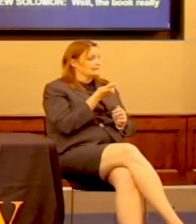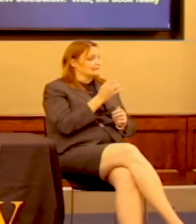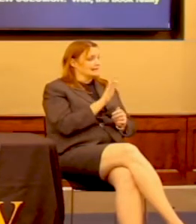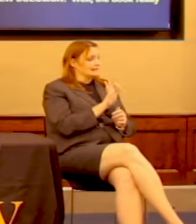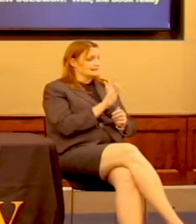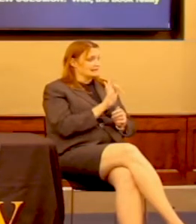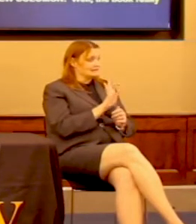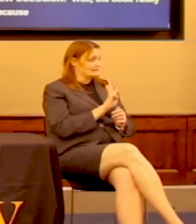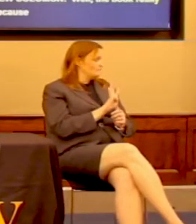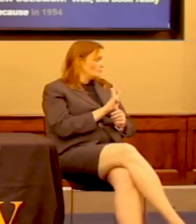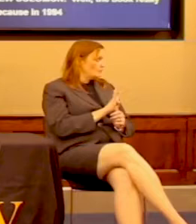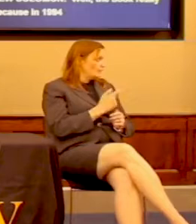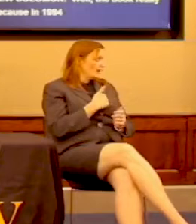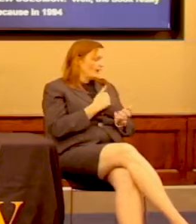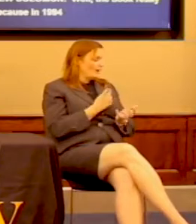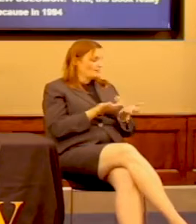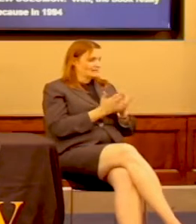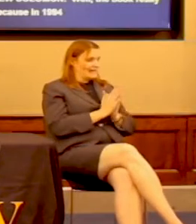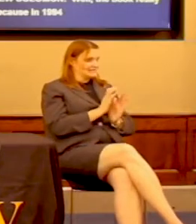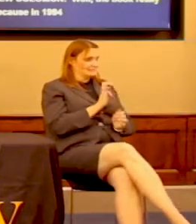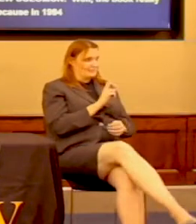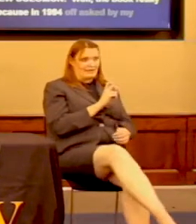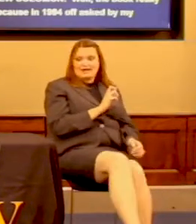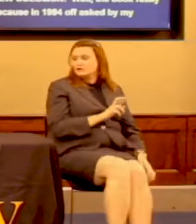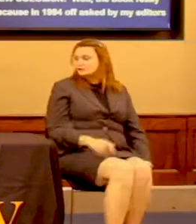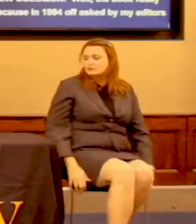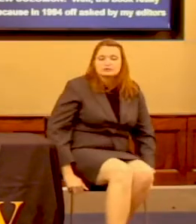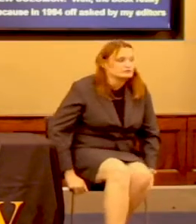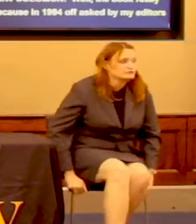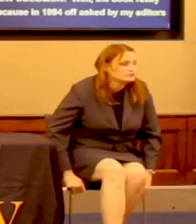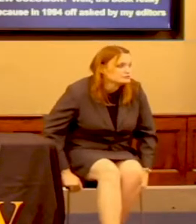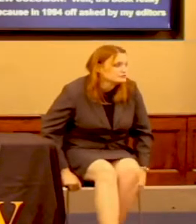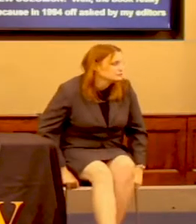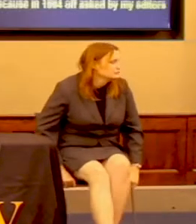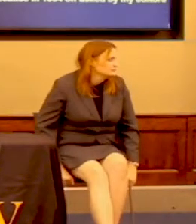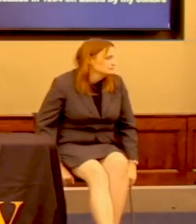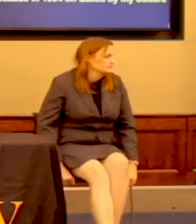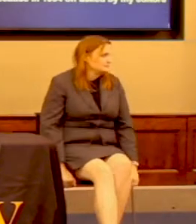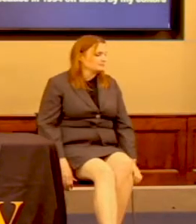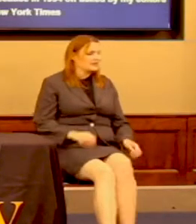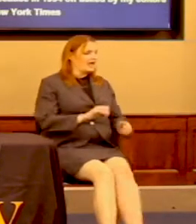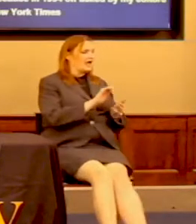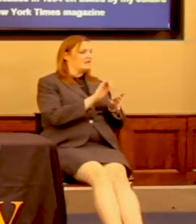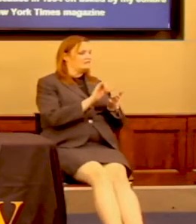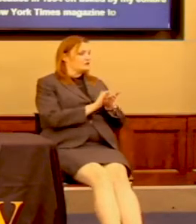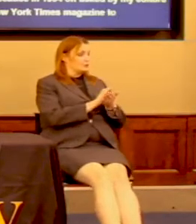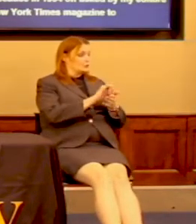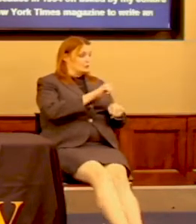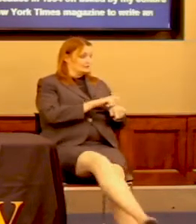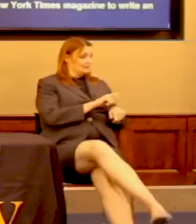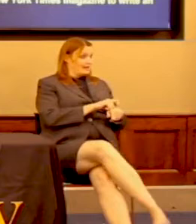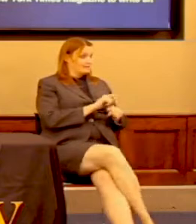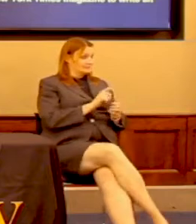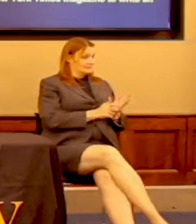was asked by my editors at The New York Times Magazine write an article about